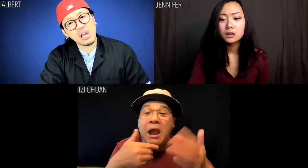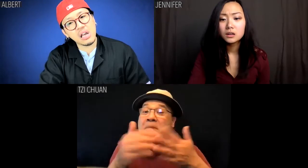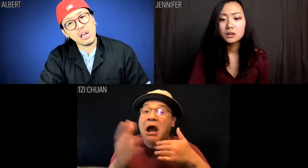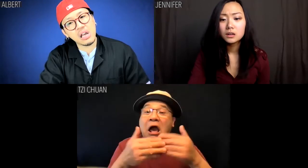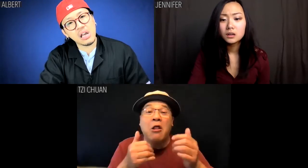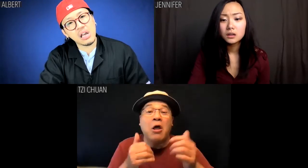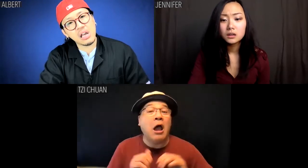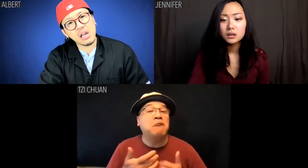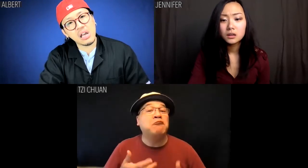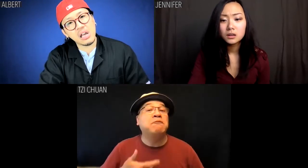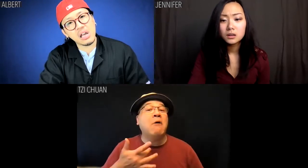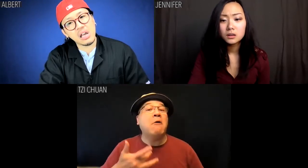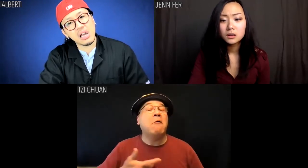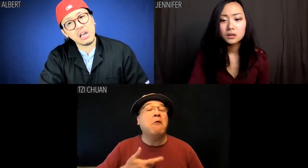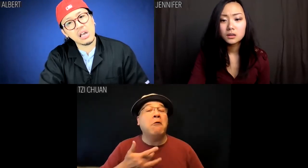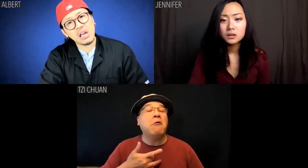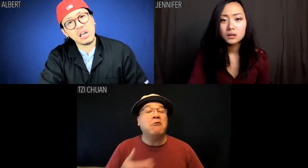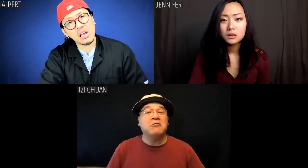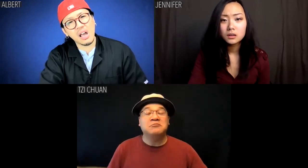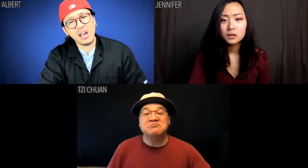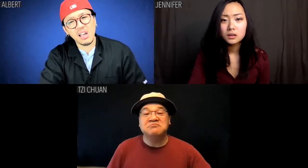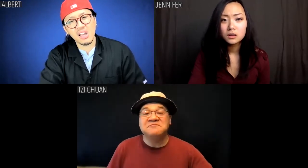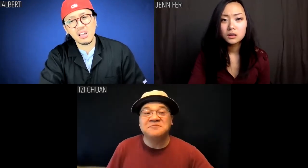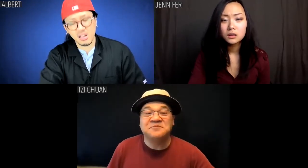Tzi Chuan: What matters is how you now feel